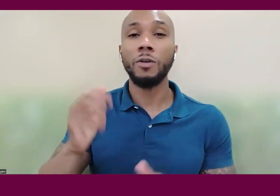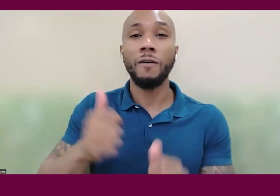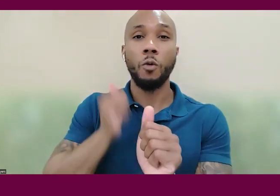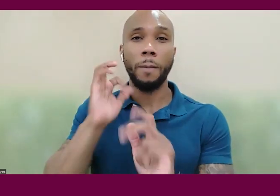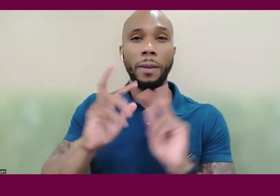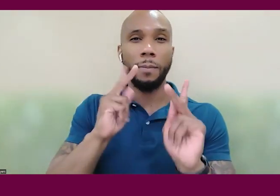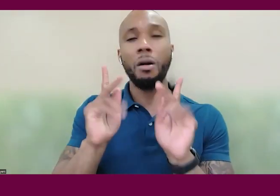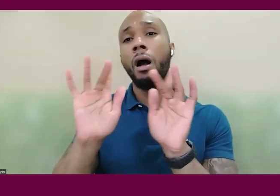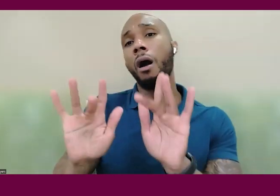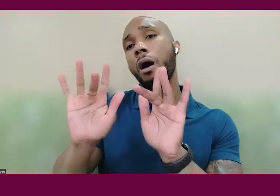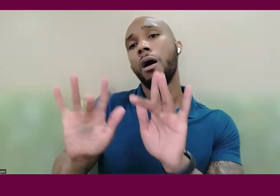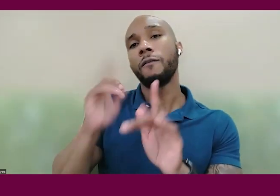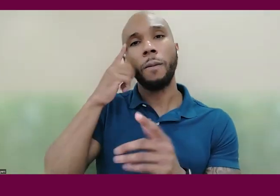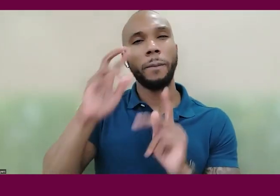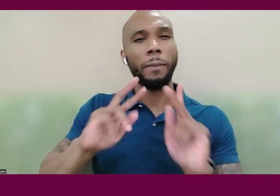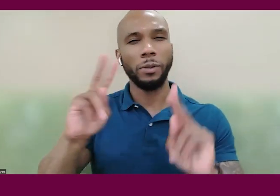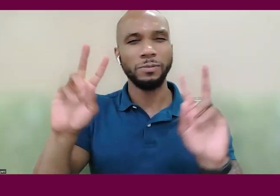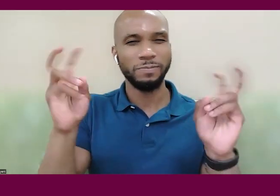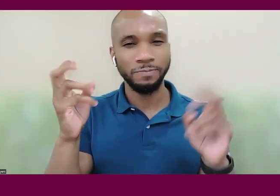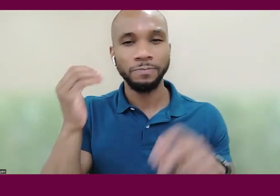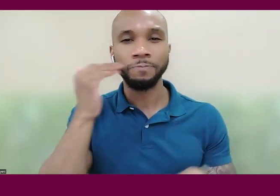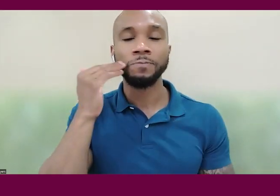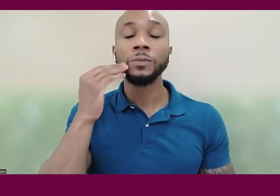folks, quote unquote.